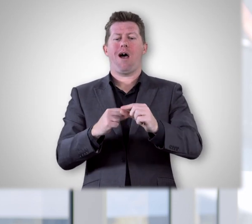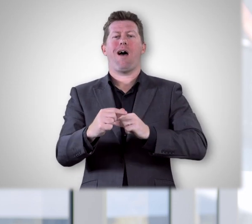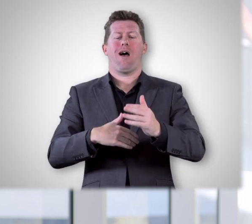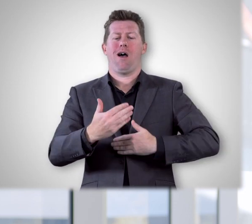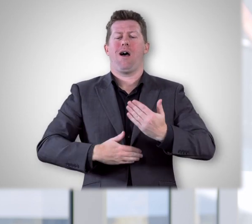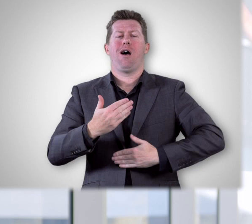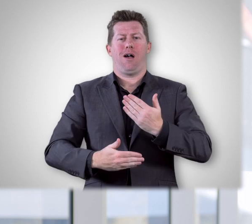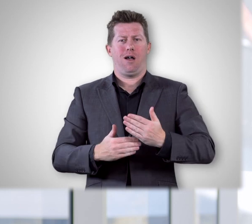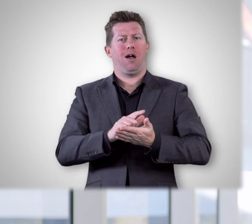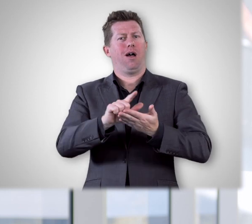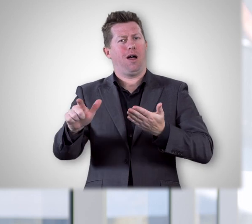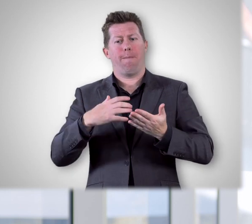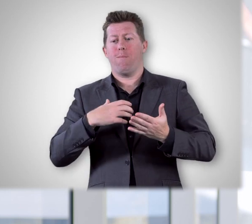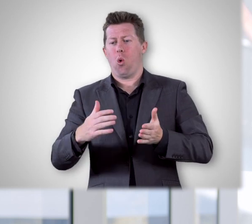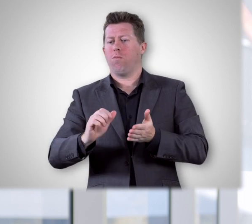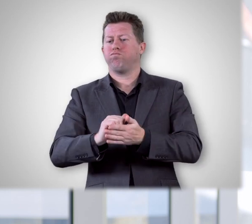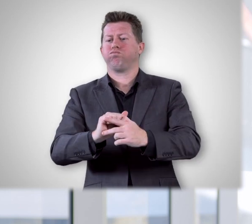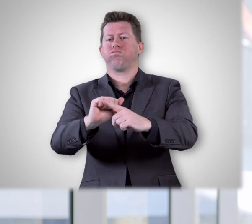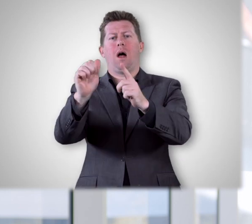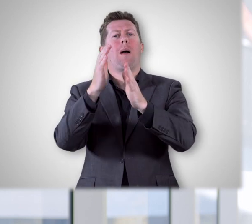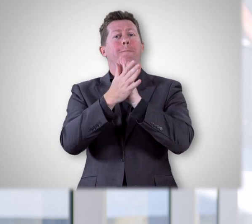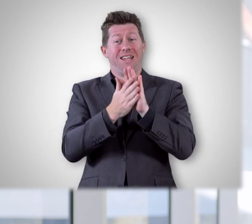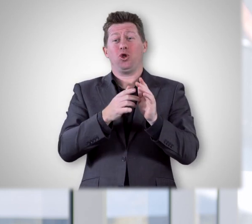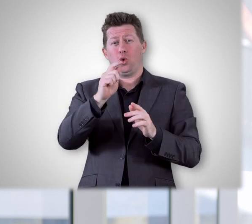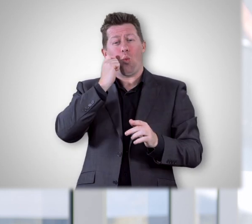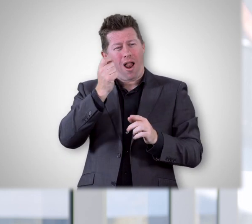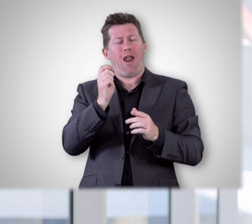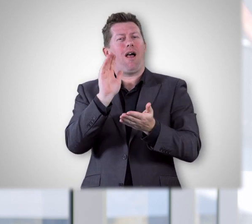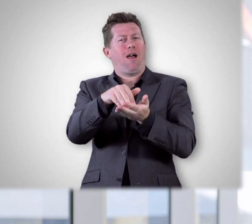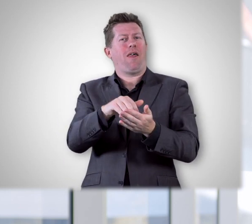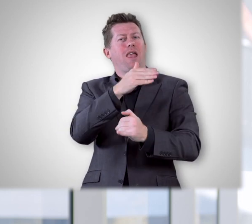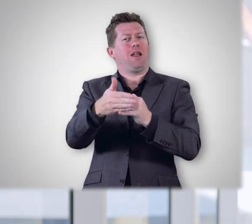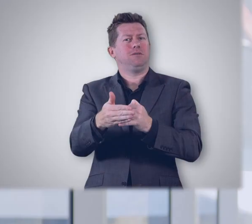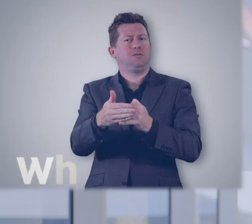then you move on down the line and that way you can get to address everything eventually.